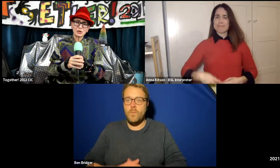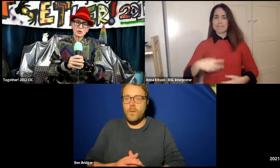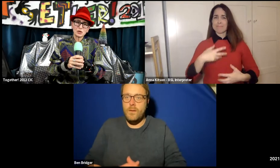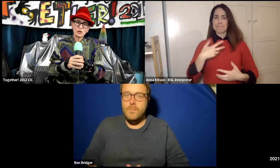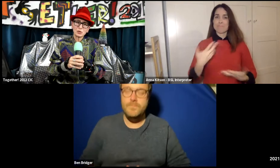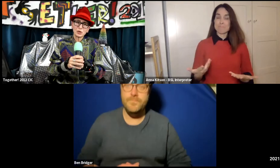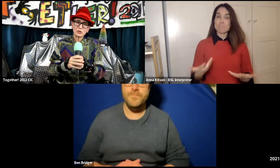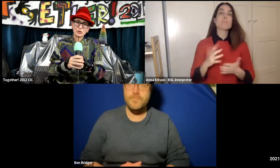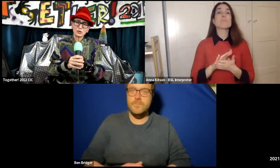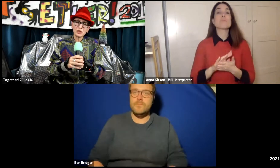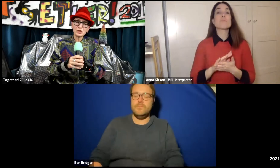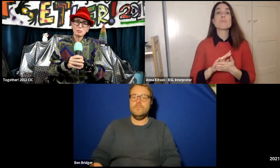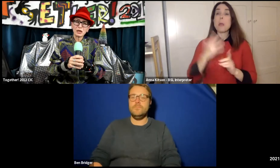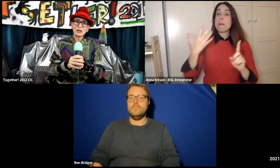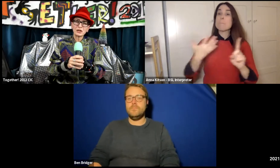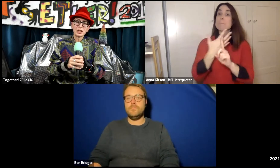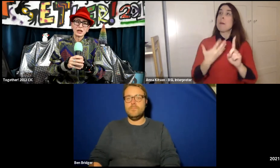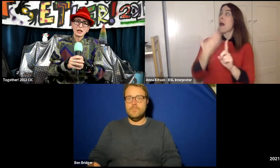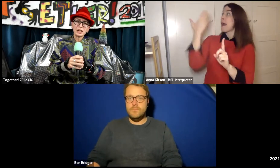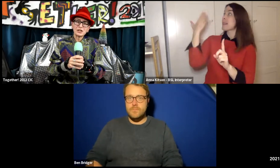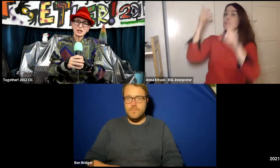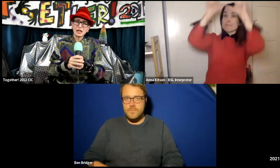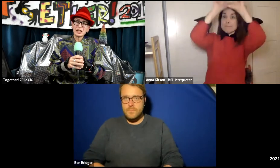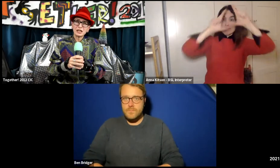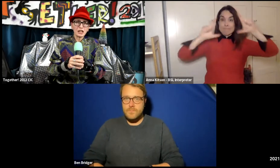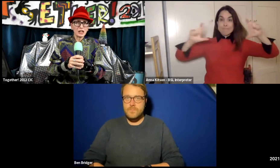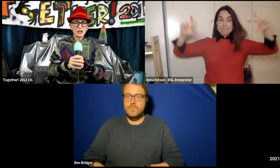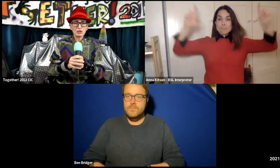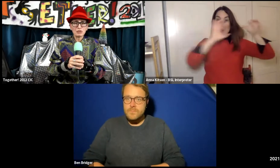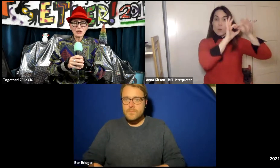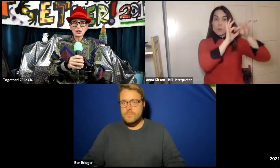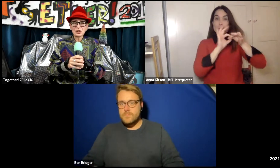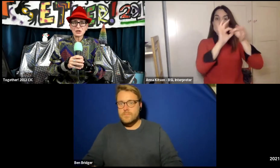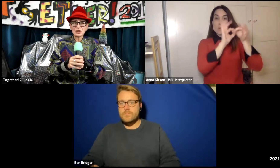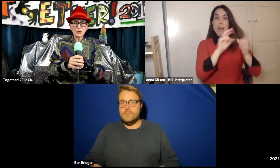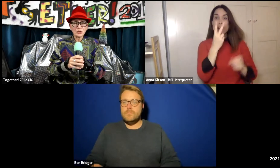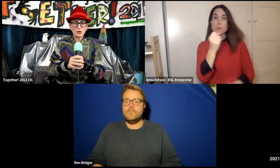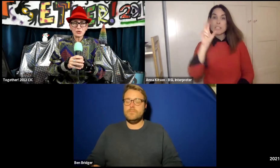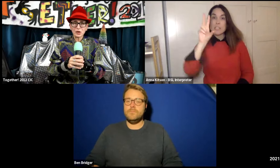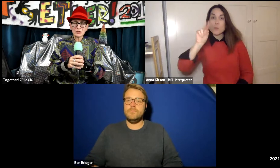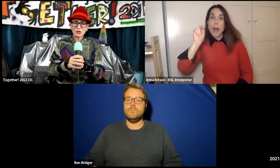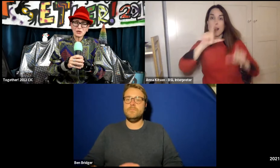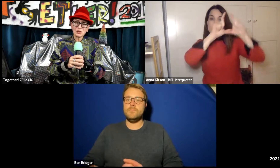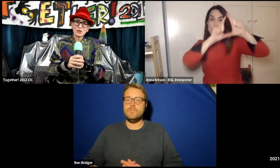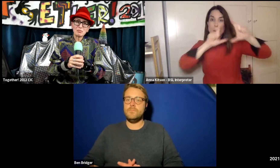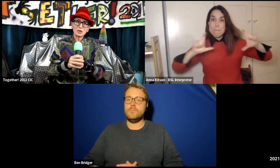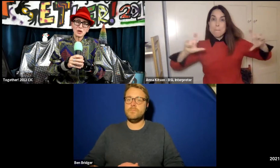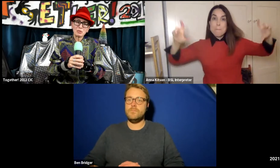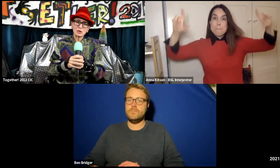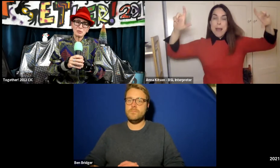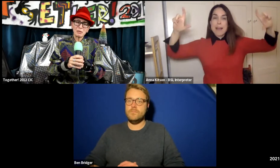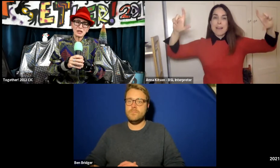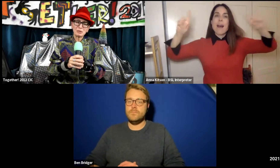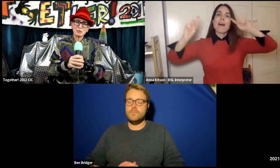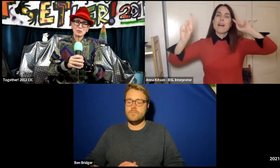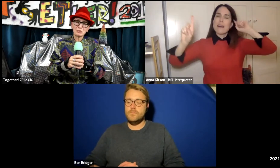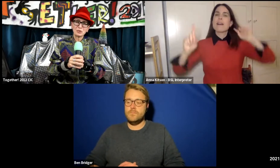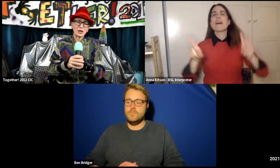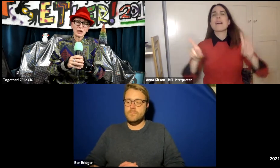"Together! 2012", graffiti banner. In recognition of the fact that not only is it December, but a lot of people are